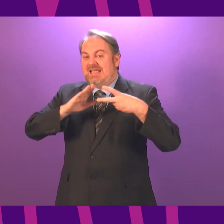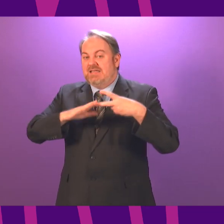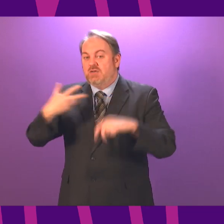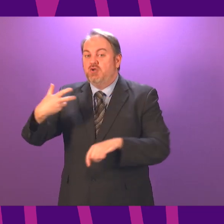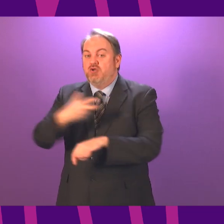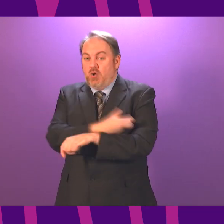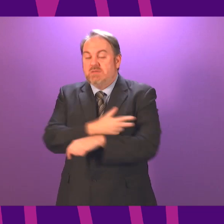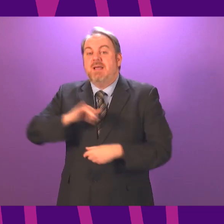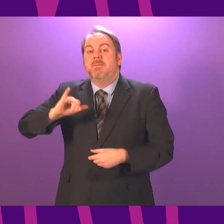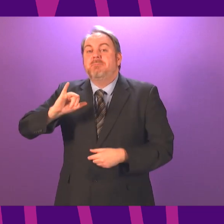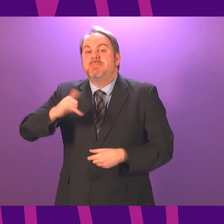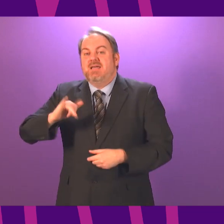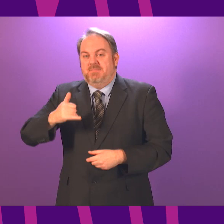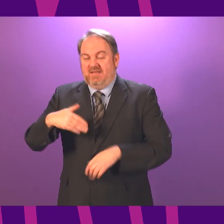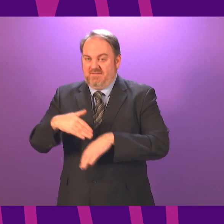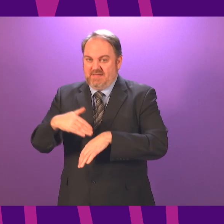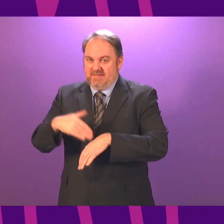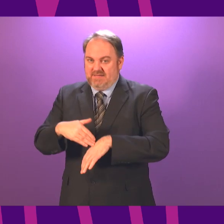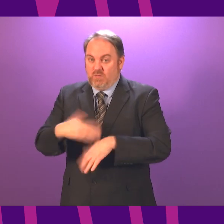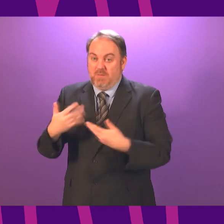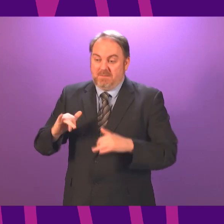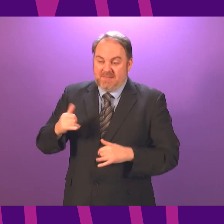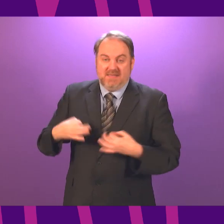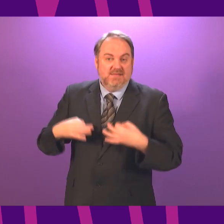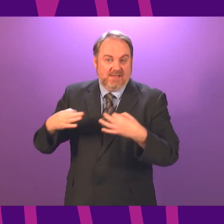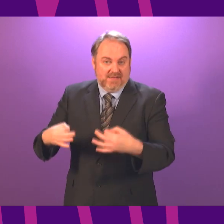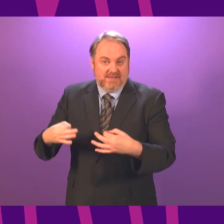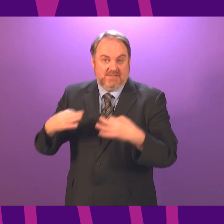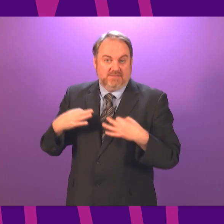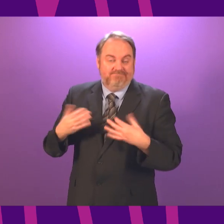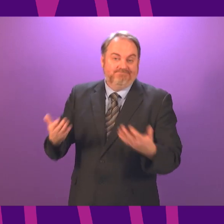continue to be done and refined as our understanding of supply gets clearer.